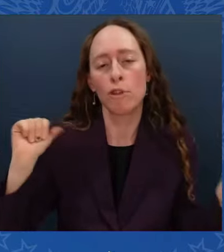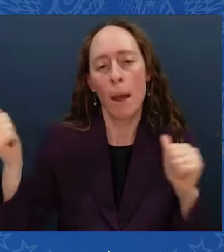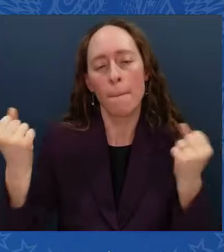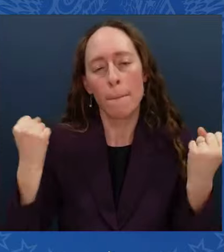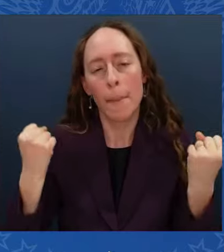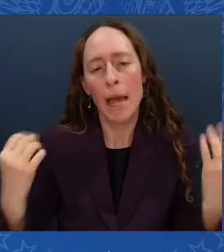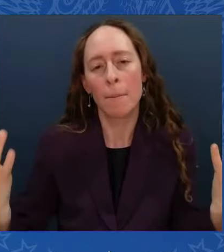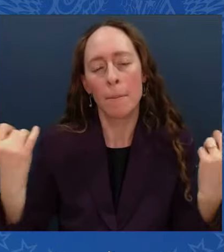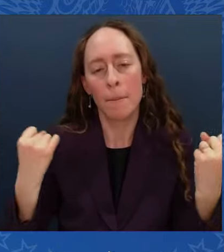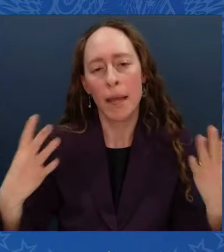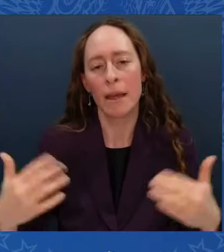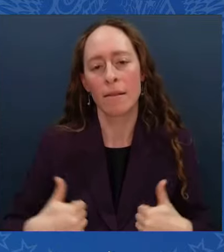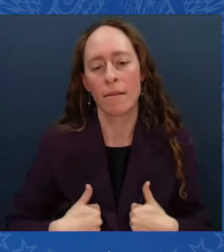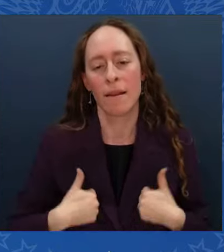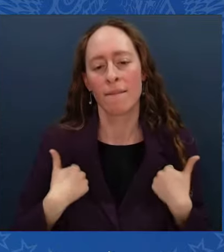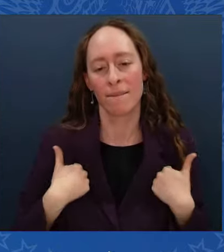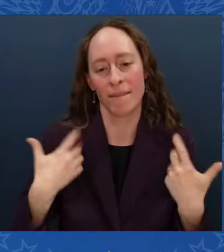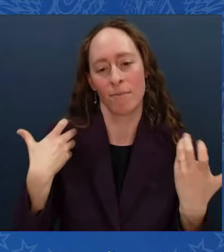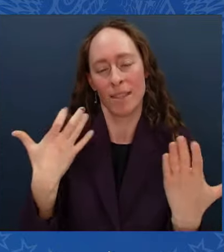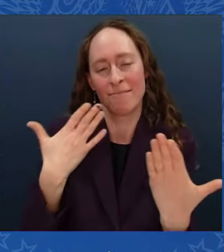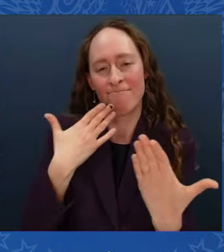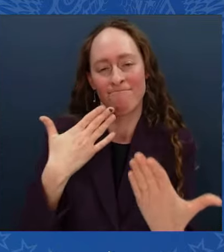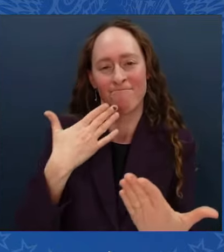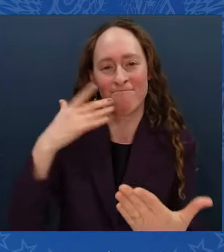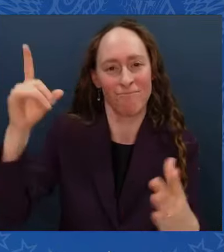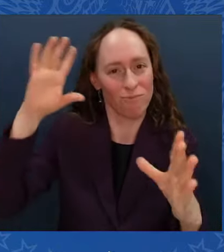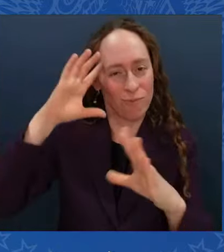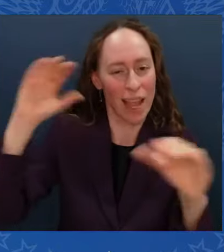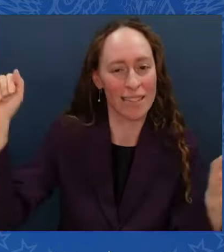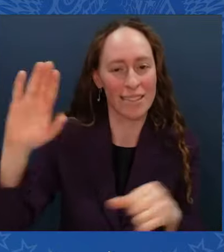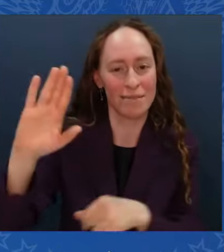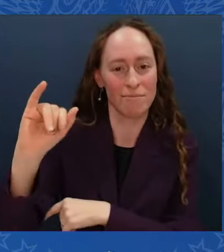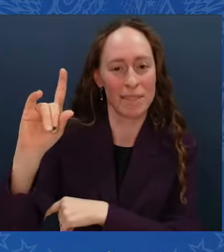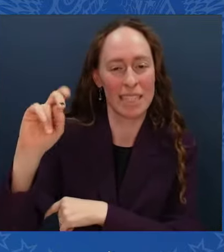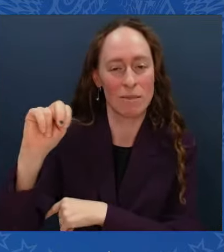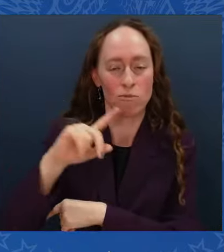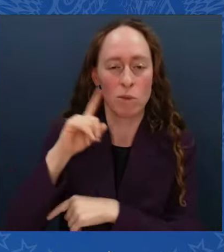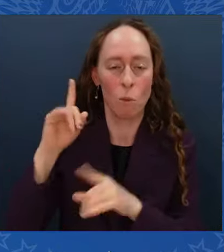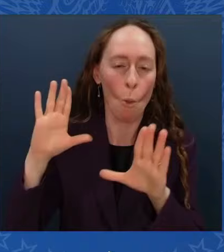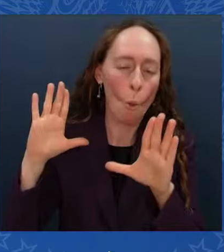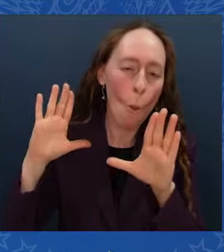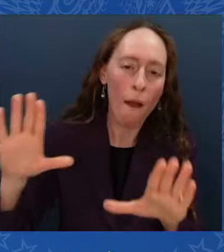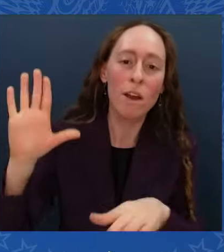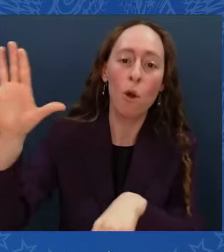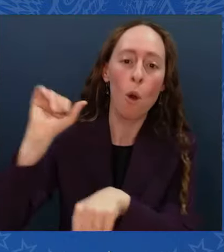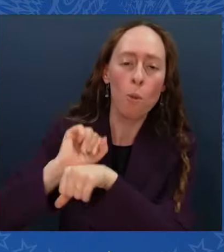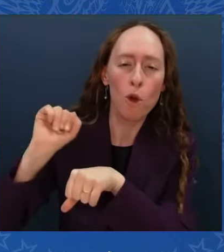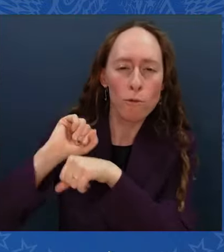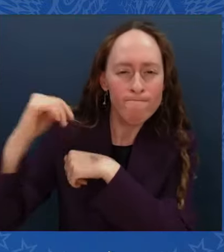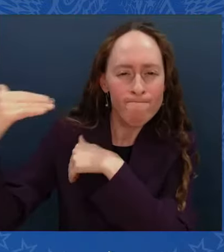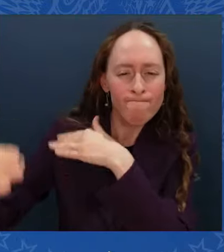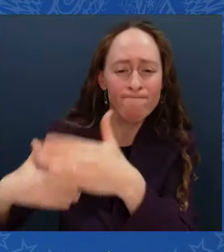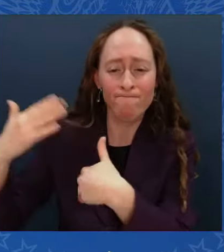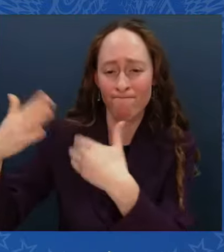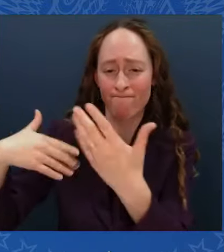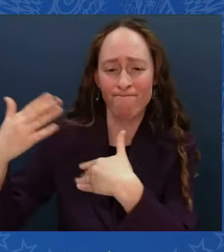to highlight the amazing work that you've done to protect and to propel younger generations into success.